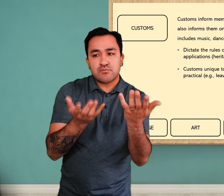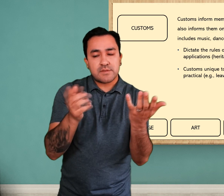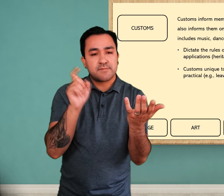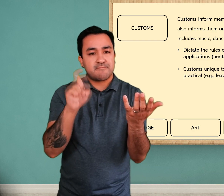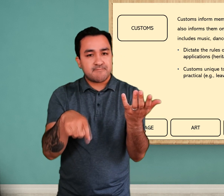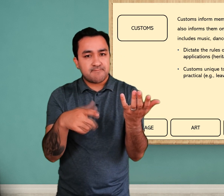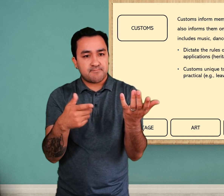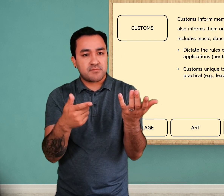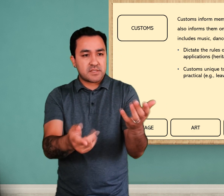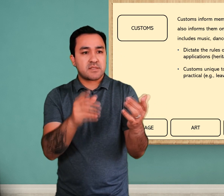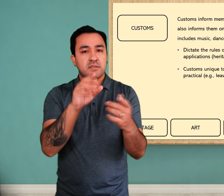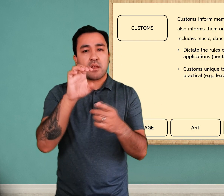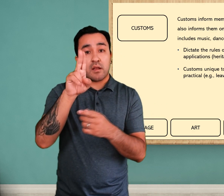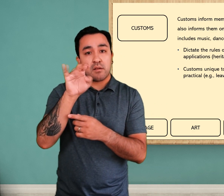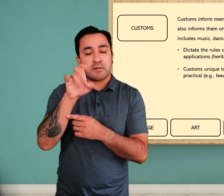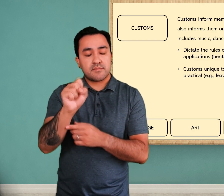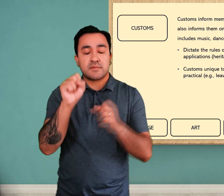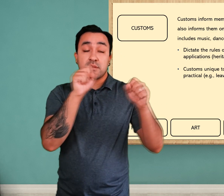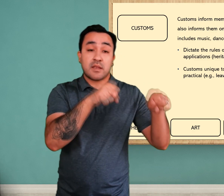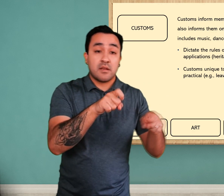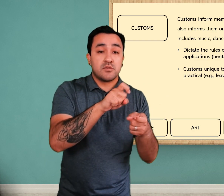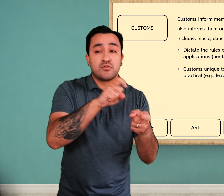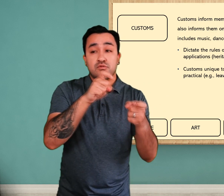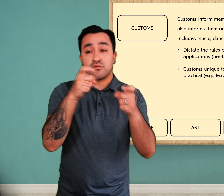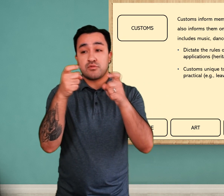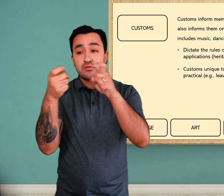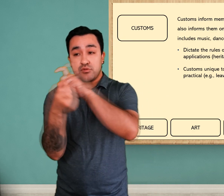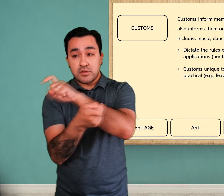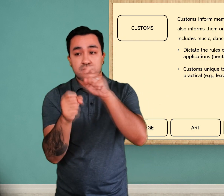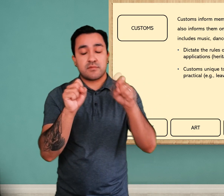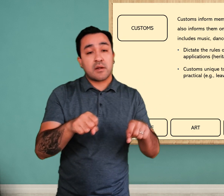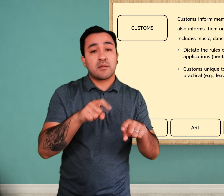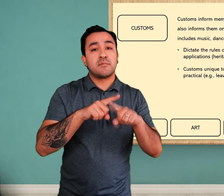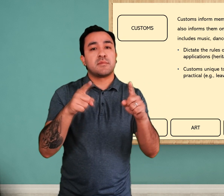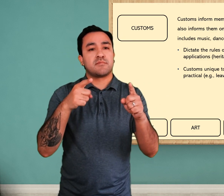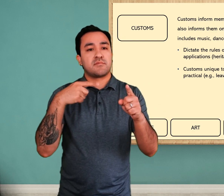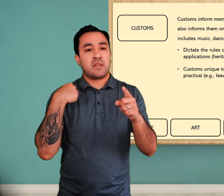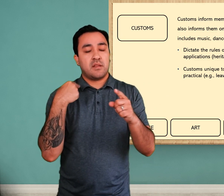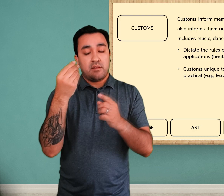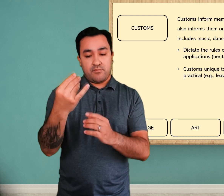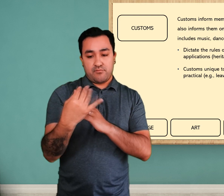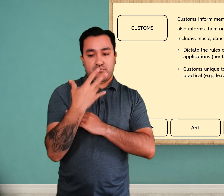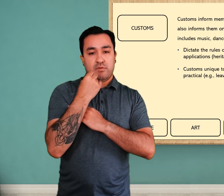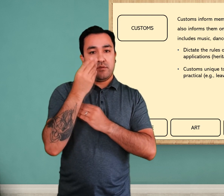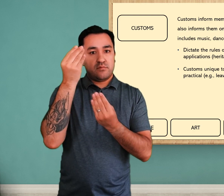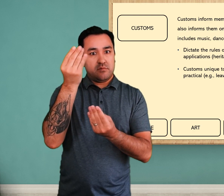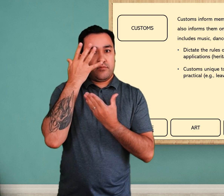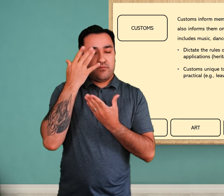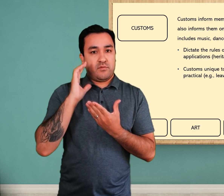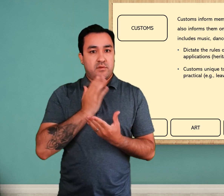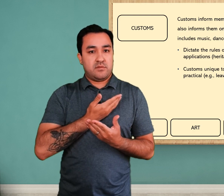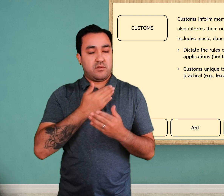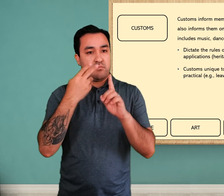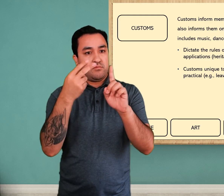Customs can and do change overtime but they heavily influence our perception of the world and how we interact with the world.